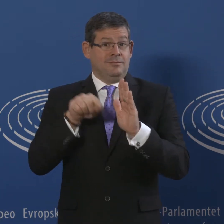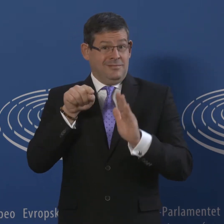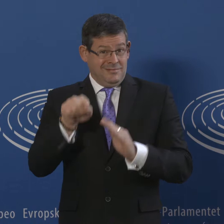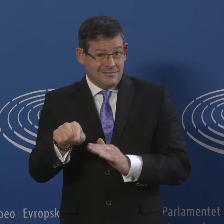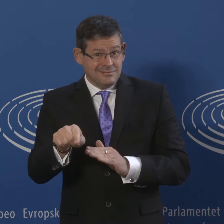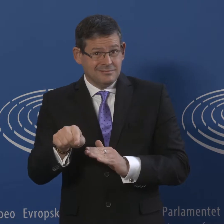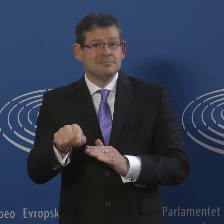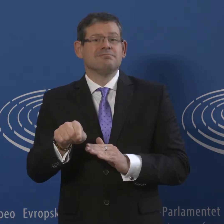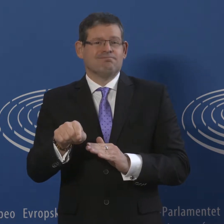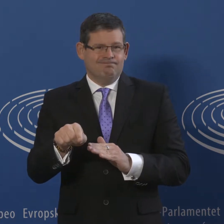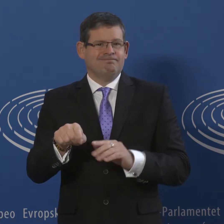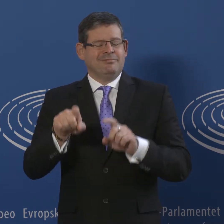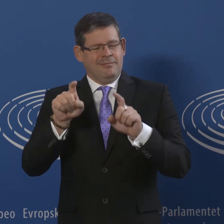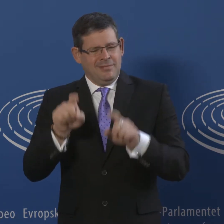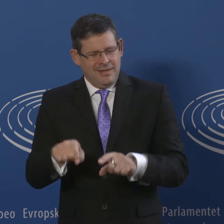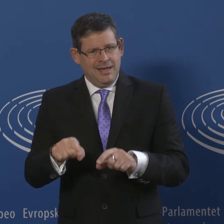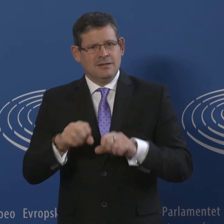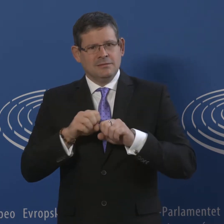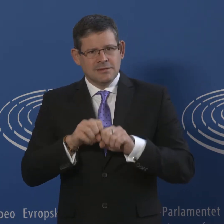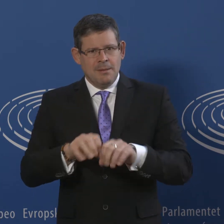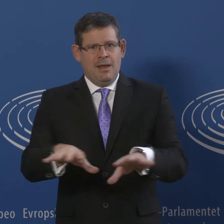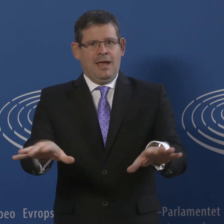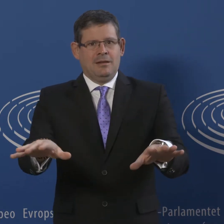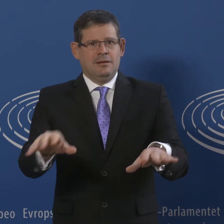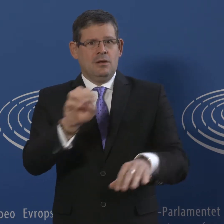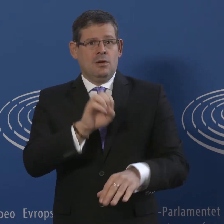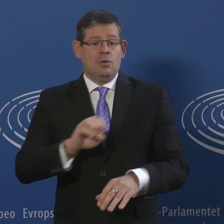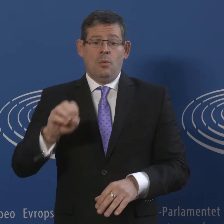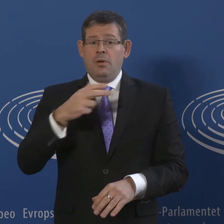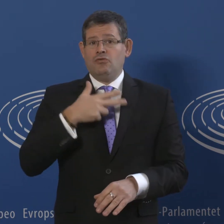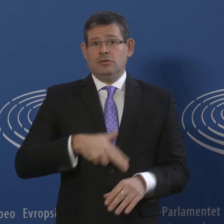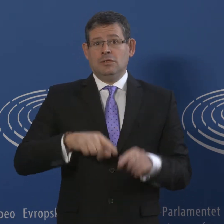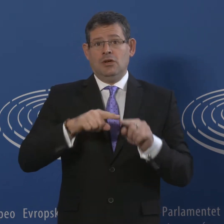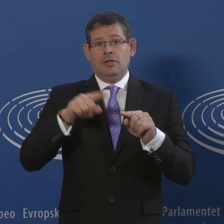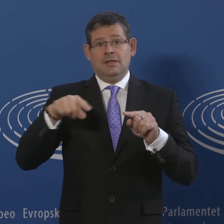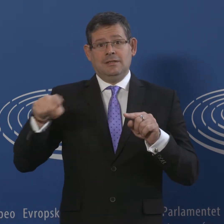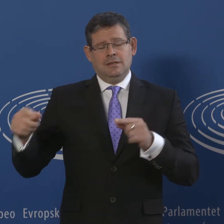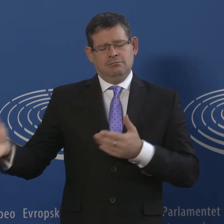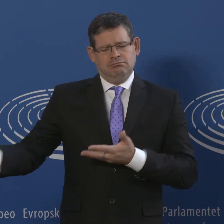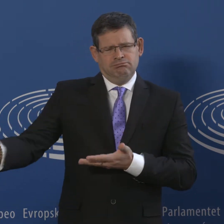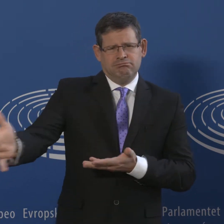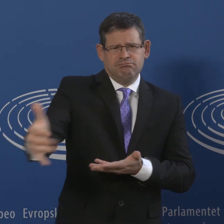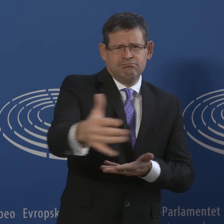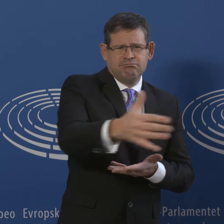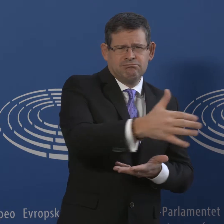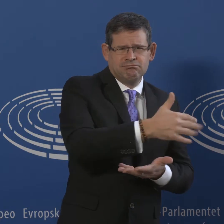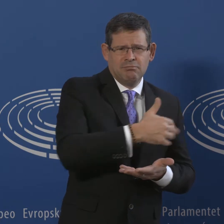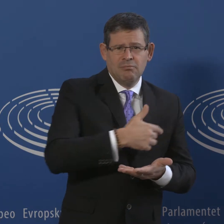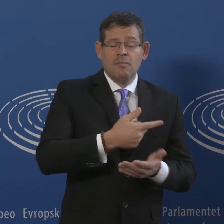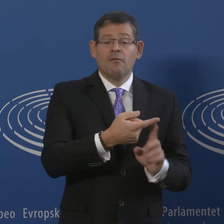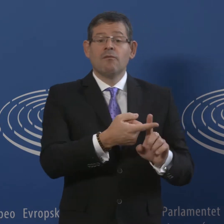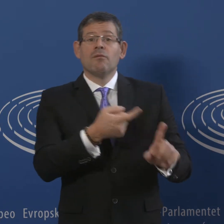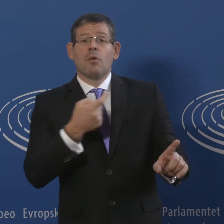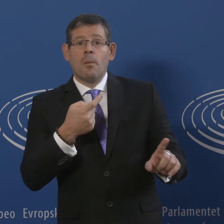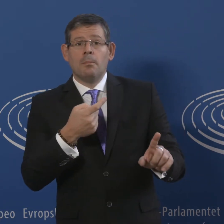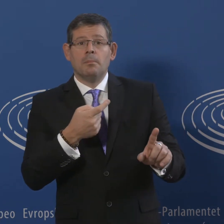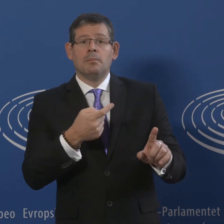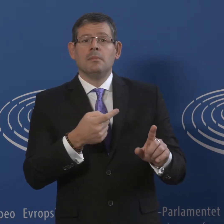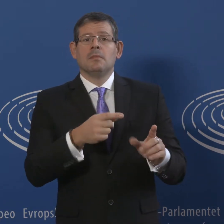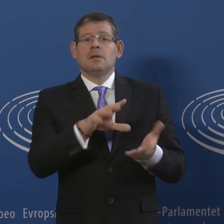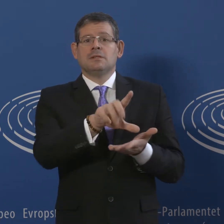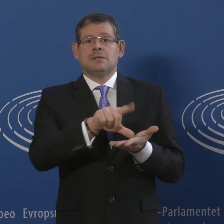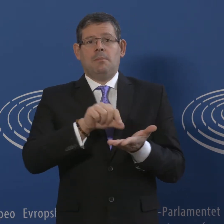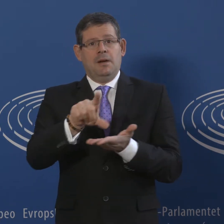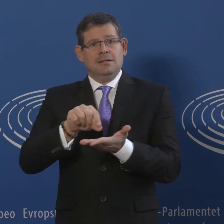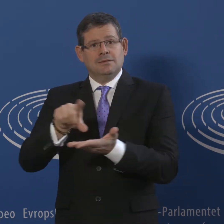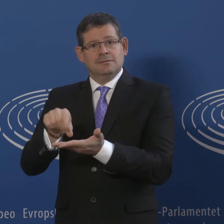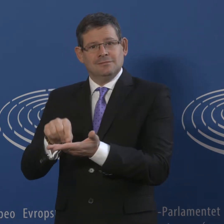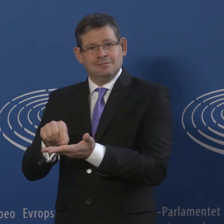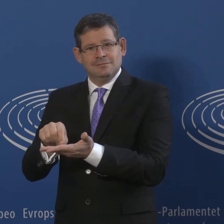and that there is therefore a need to streamline the European social statistics collected from samples